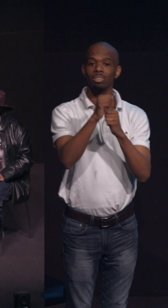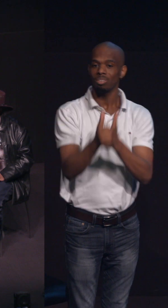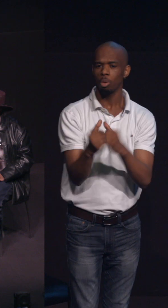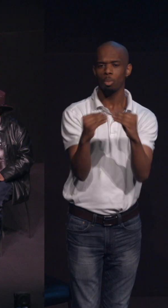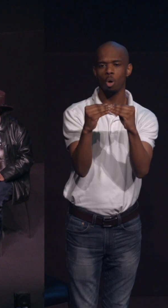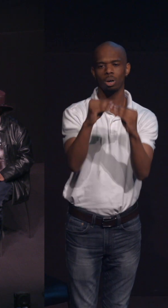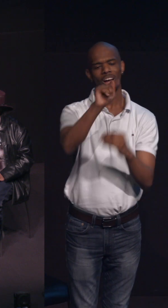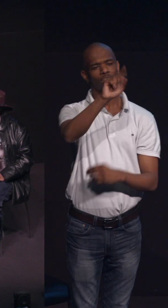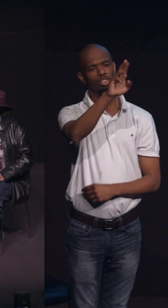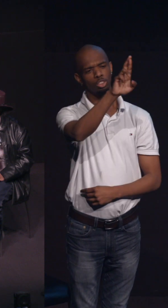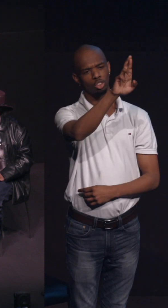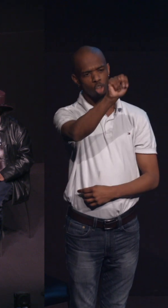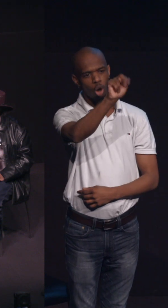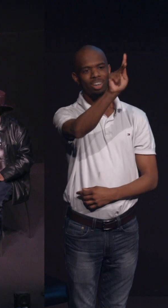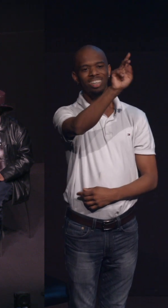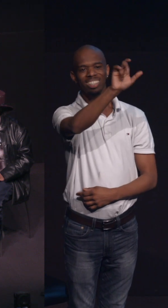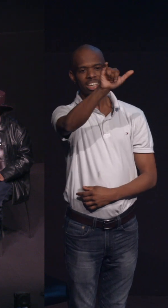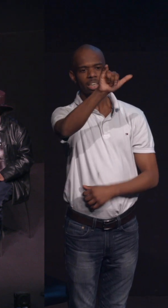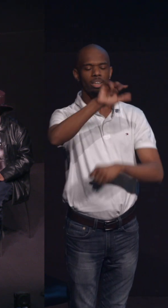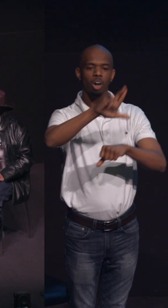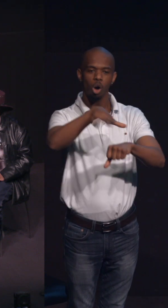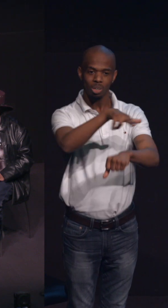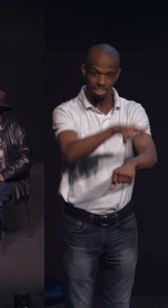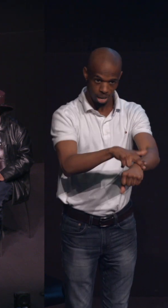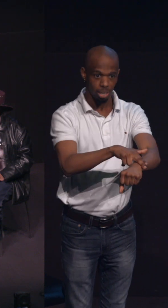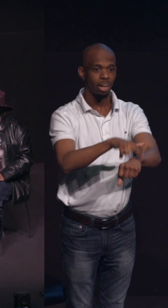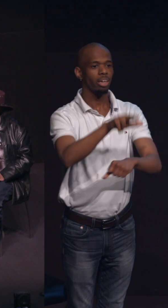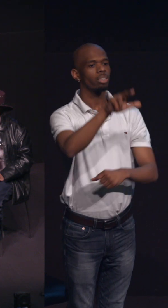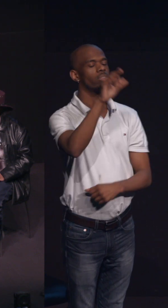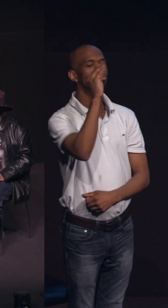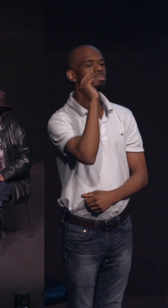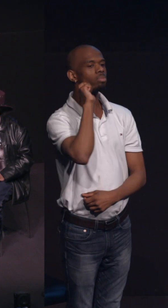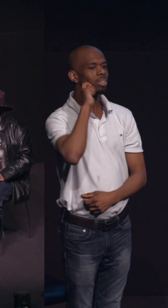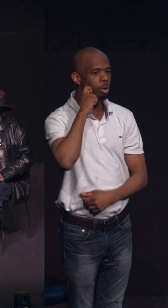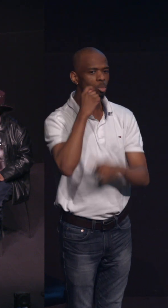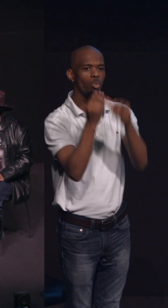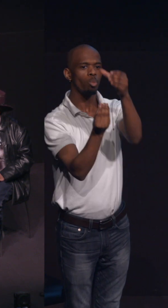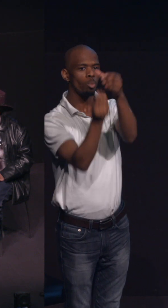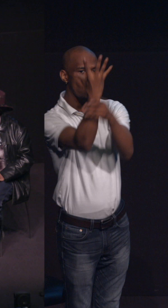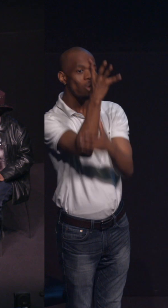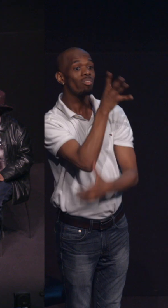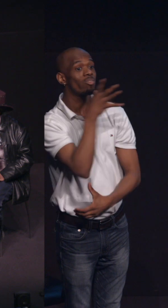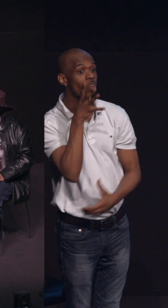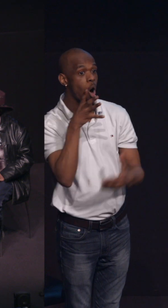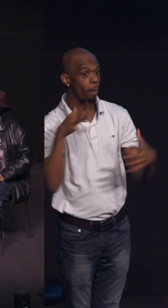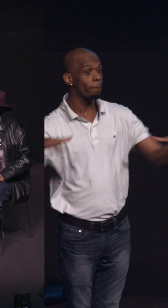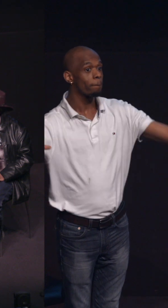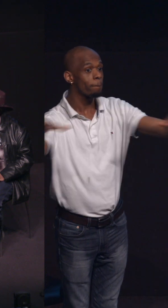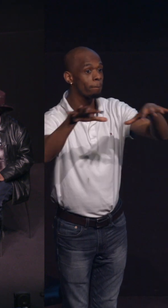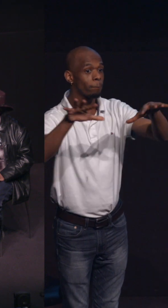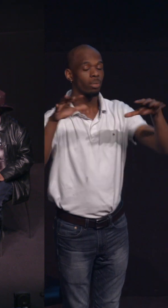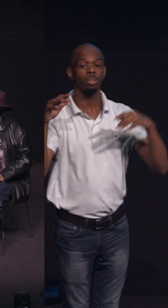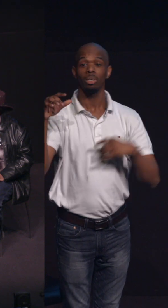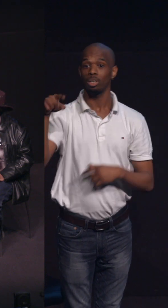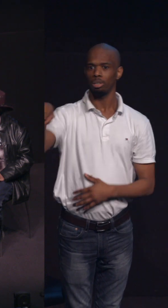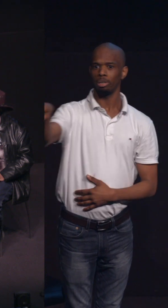so a place that was already has 4000 fruit trees, it's a U-pick and so, my entire life has been this whole